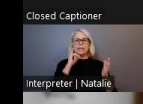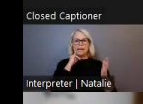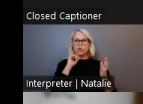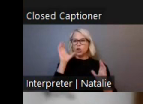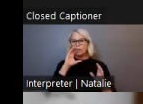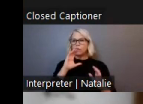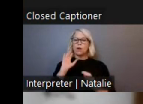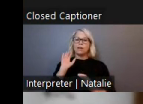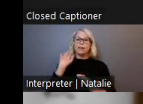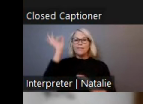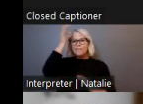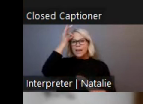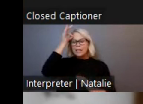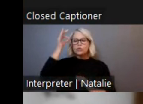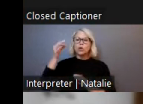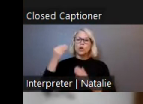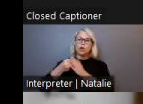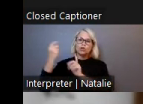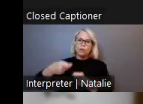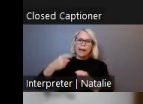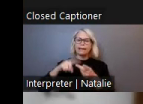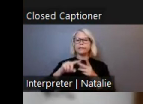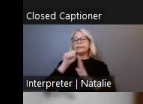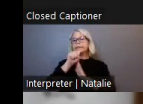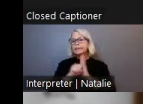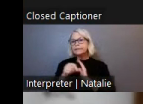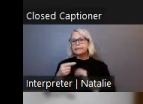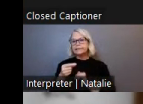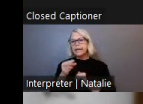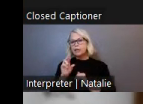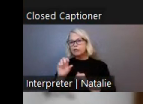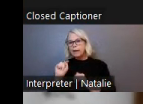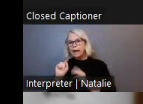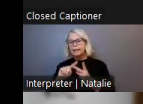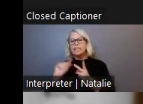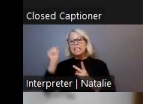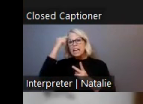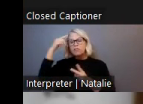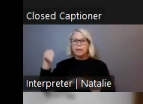grants or state grants, if you are looking for government funding, it has a lot of strings